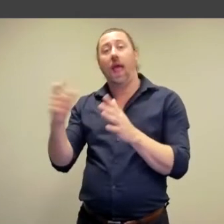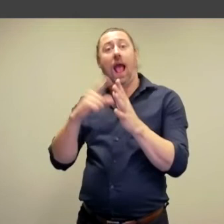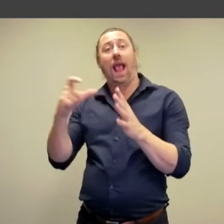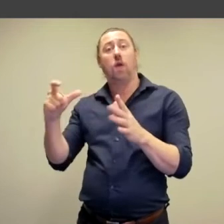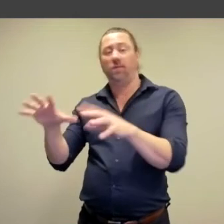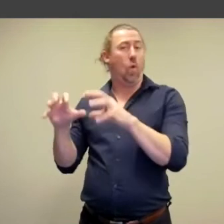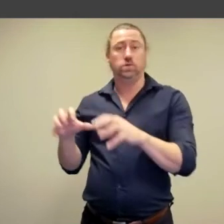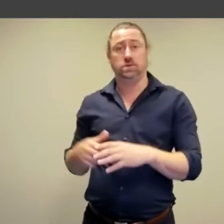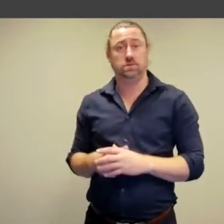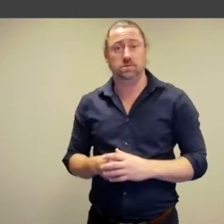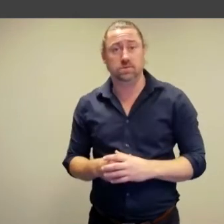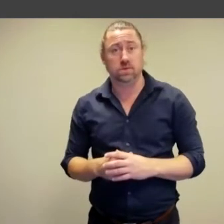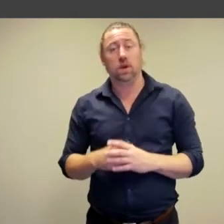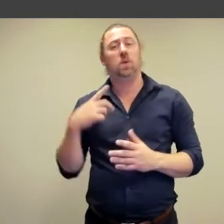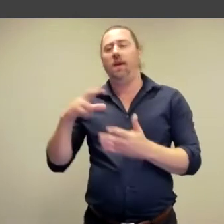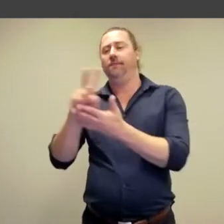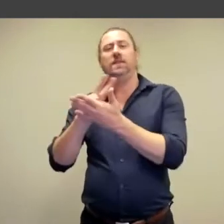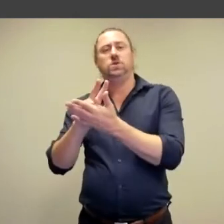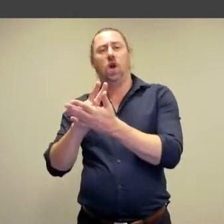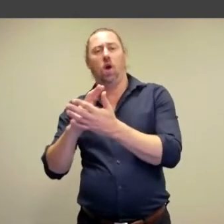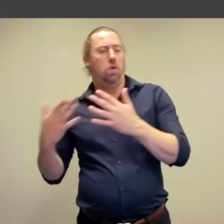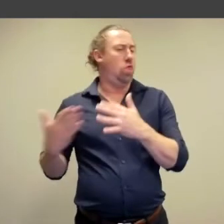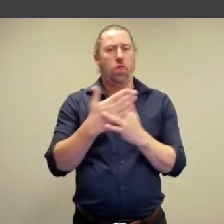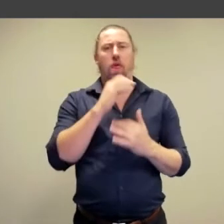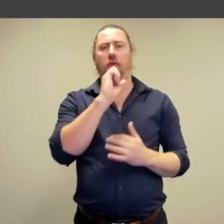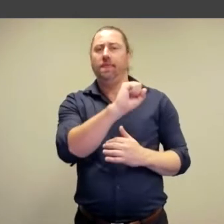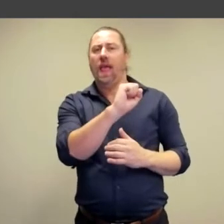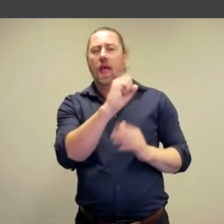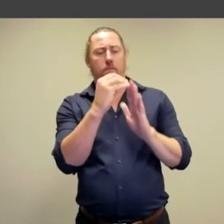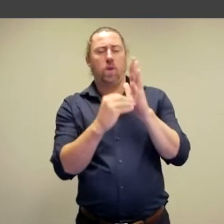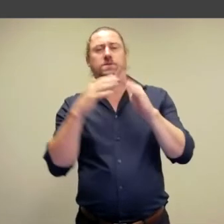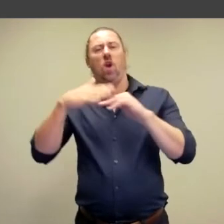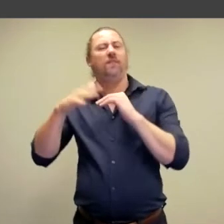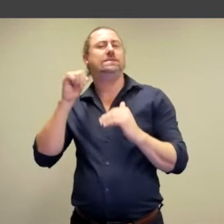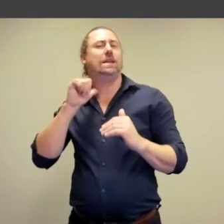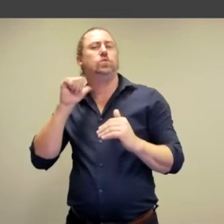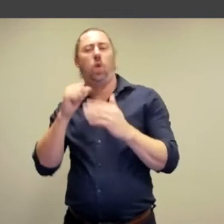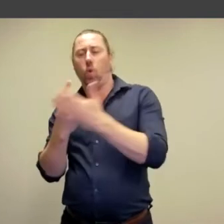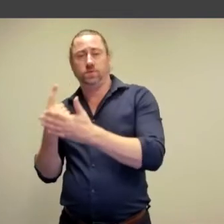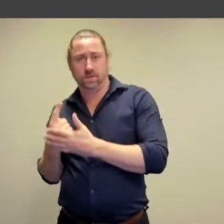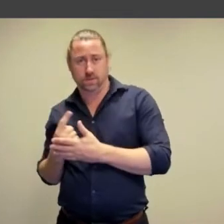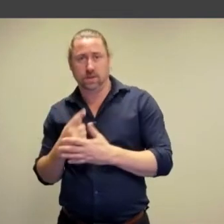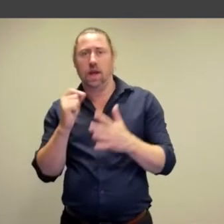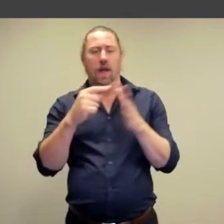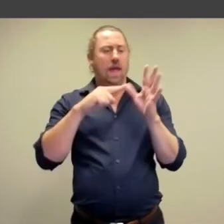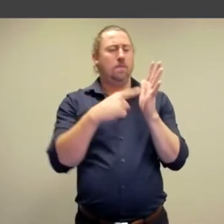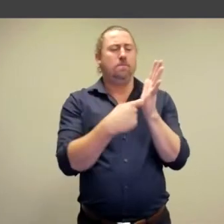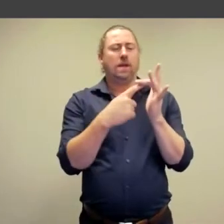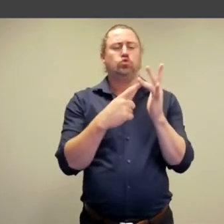saying that the videos violated their policy against sexual content